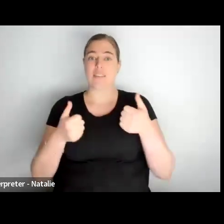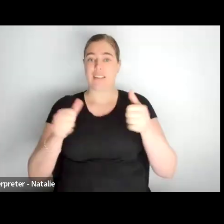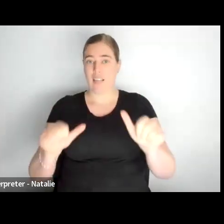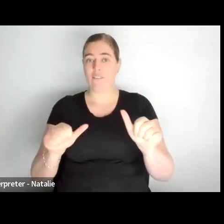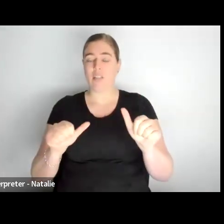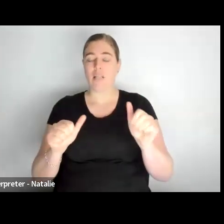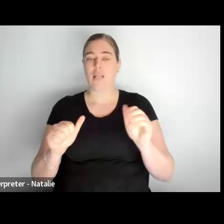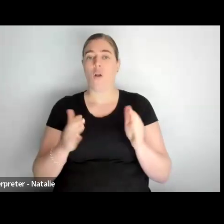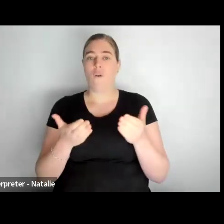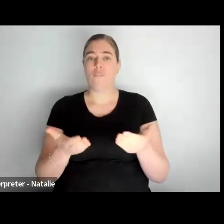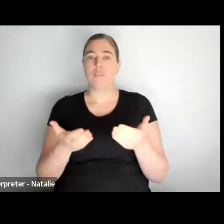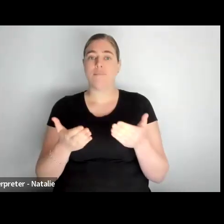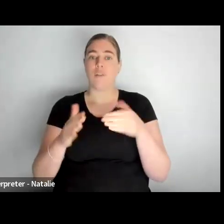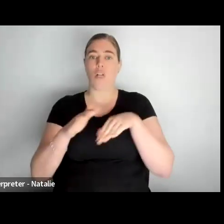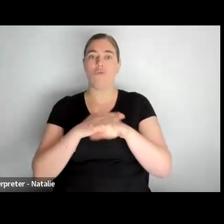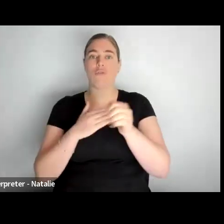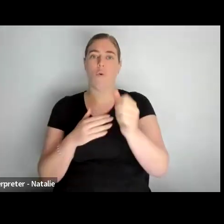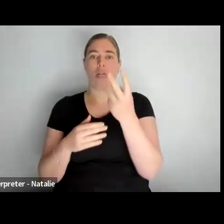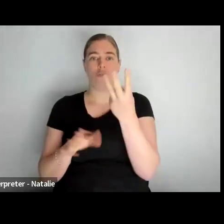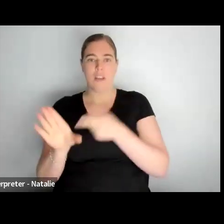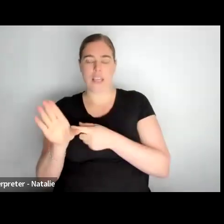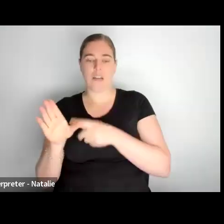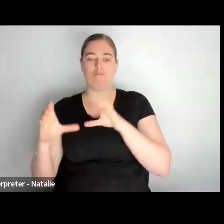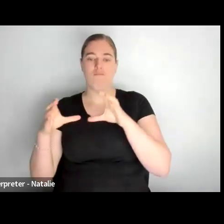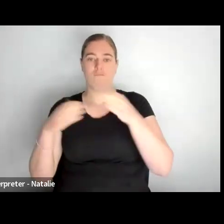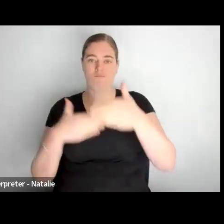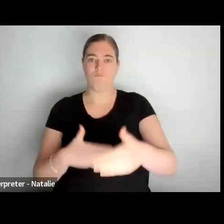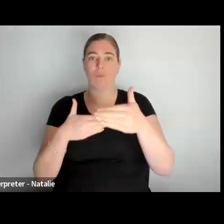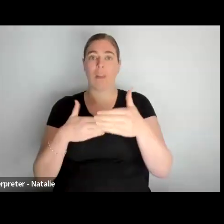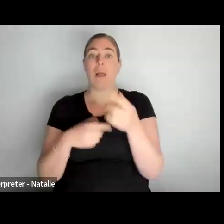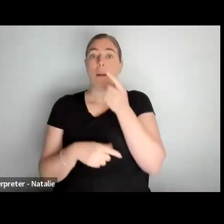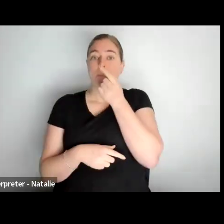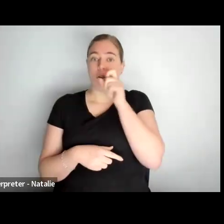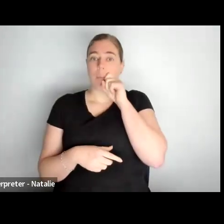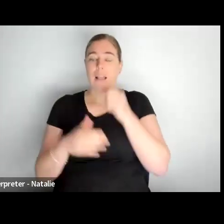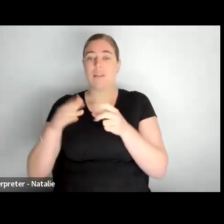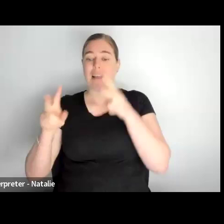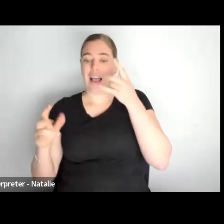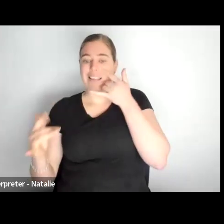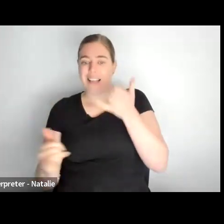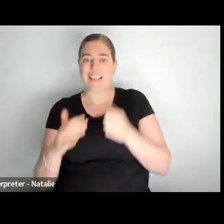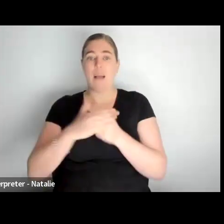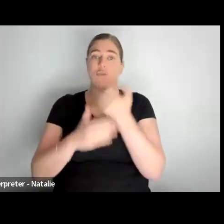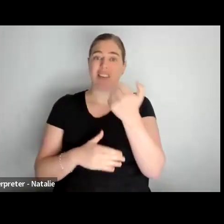in your three-year term you could assess up to six times but it's much more likely that you